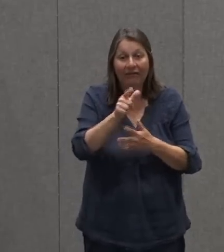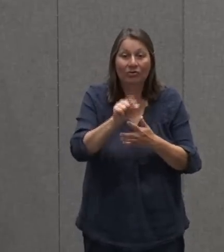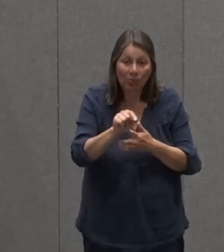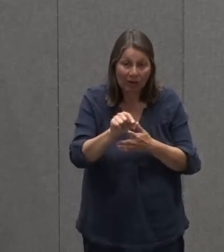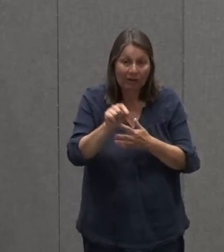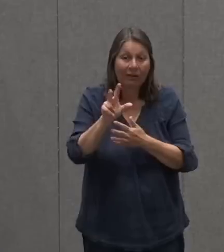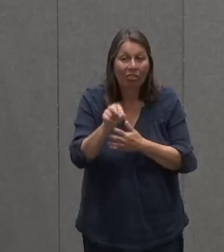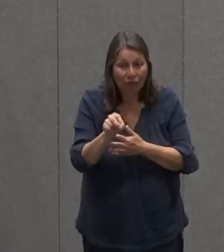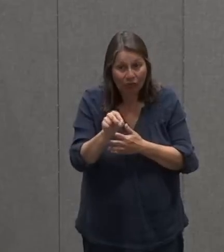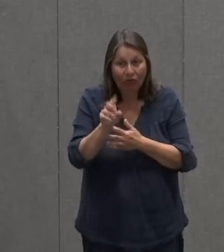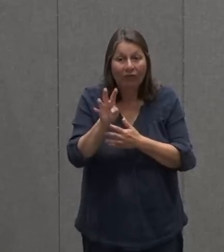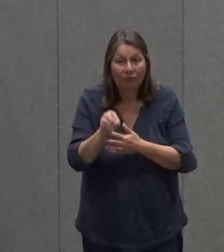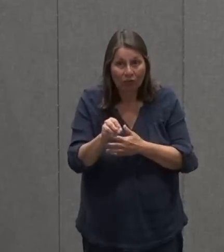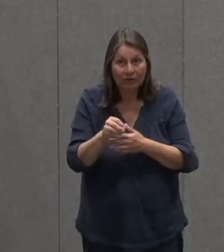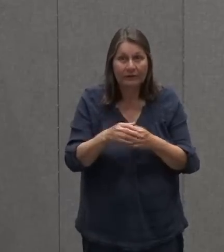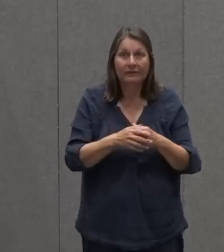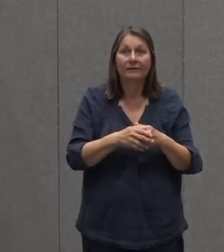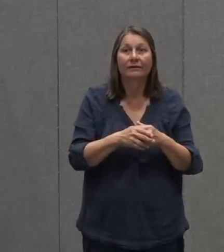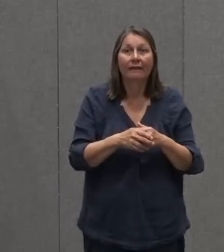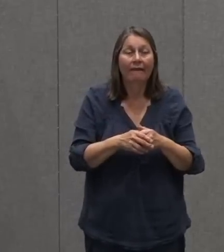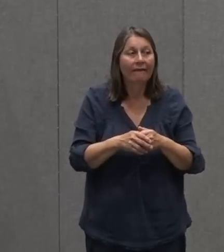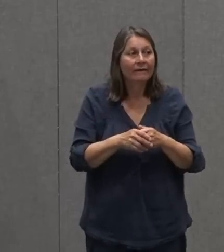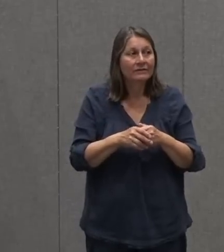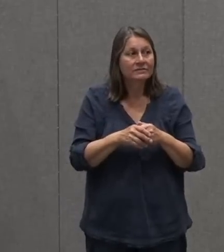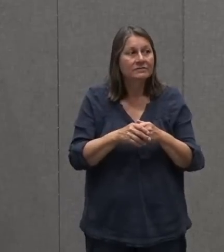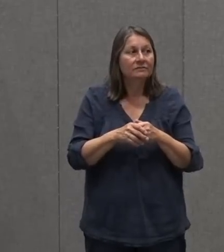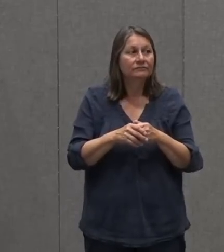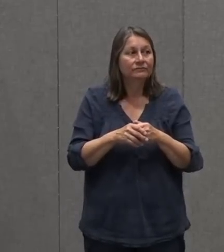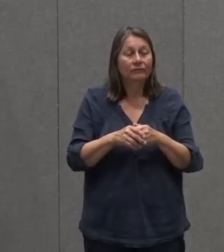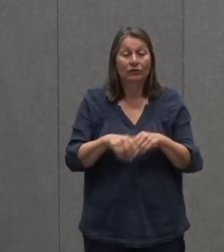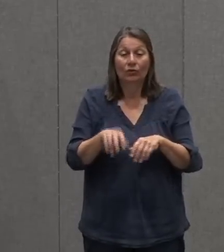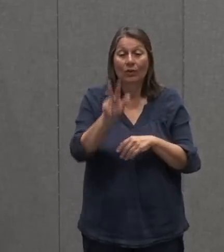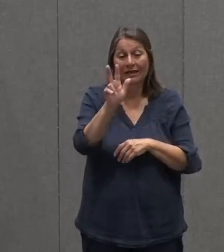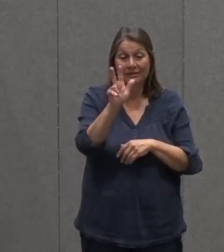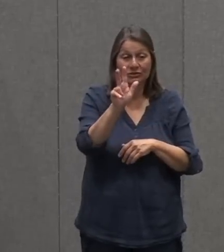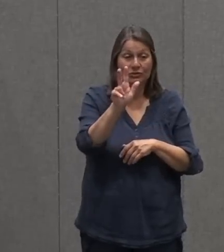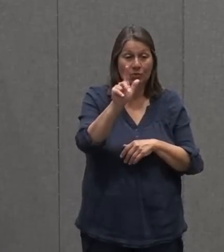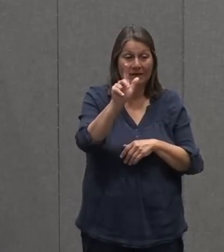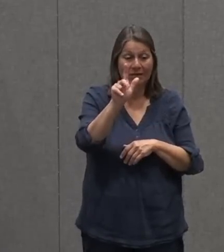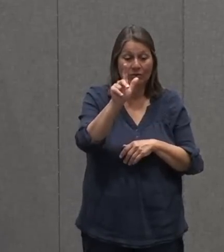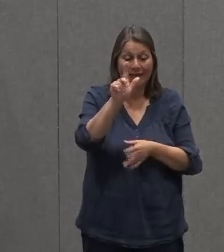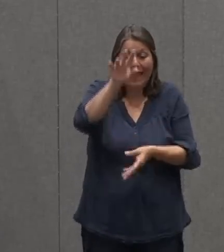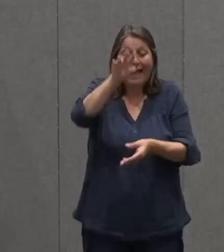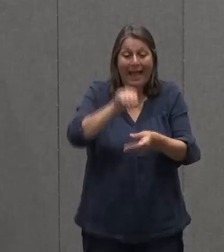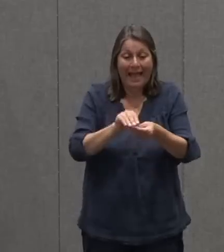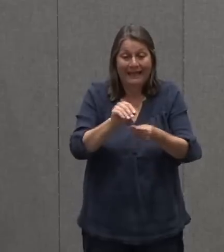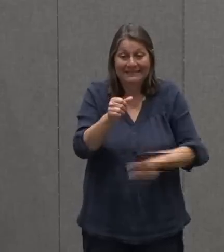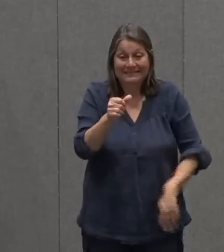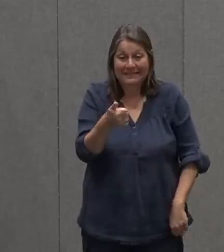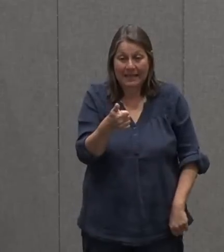So, if I counted one 10 by 10, 23 and added 10 more, I would be at 33